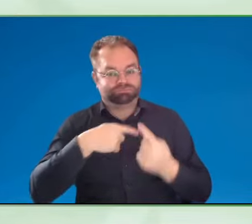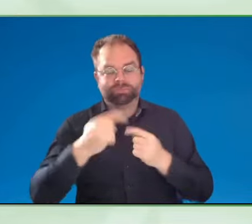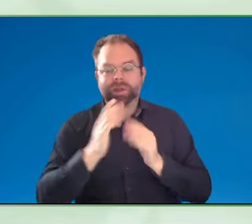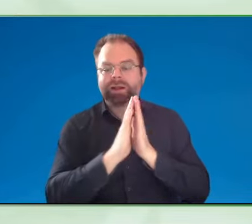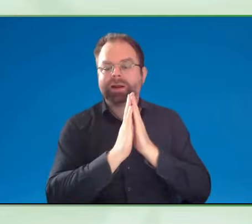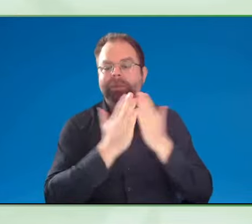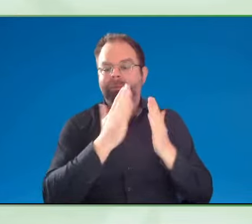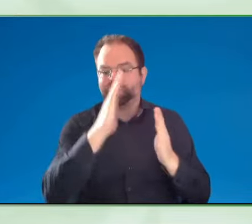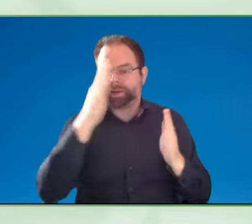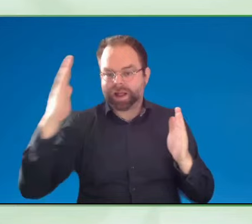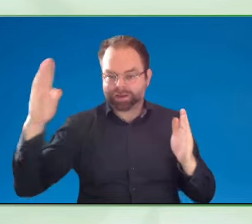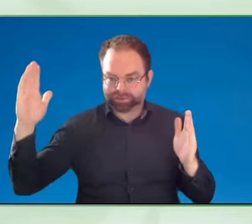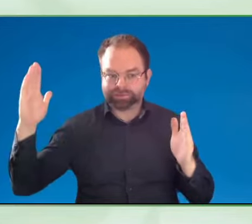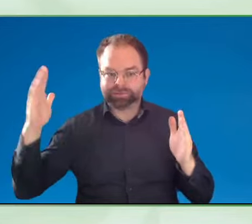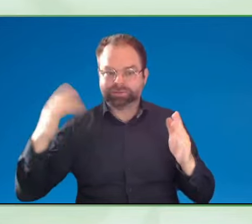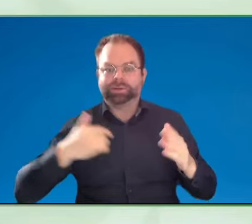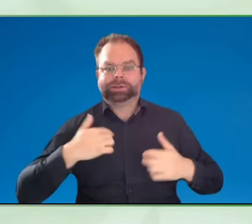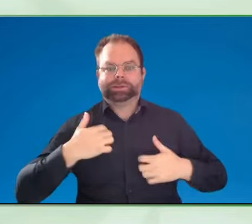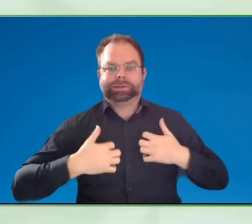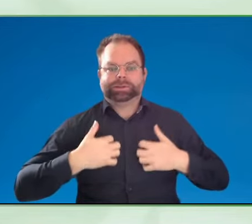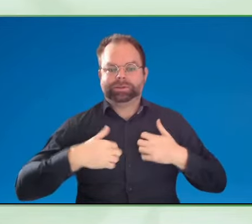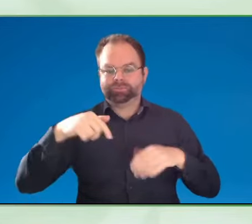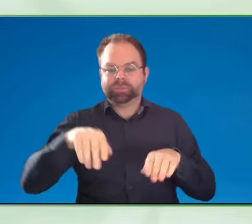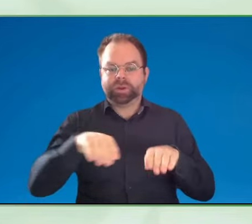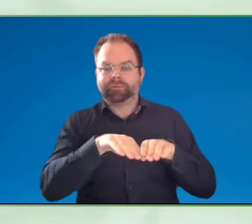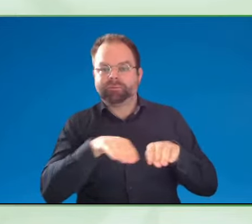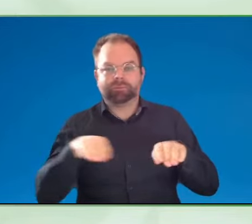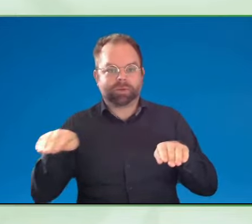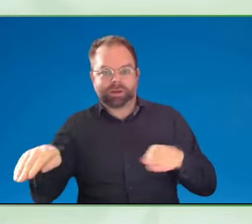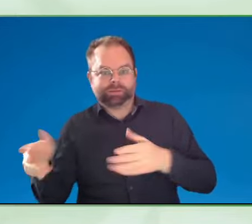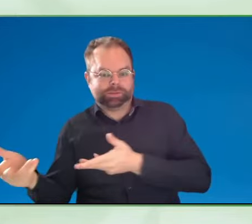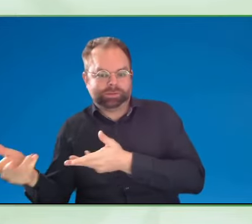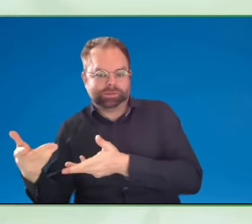Hello, it's actually a good afternoon here in Vienna.